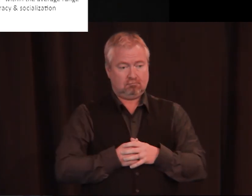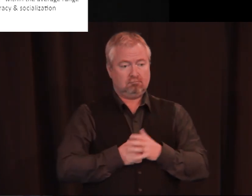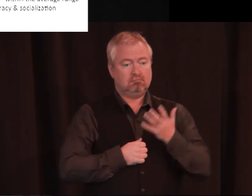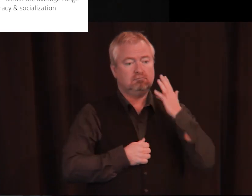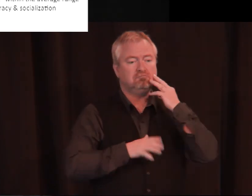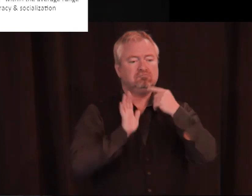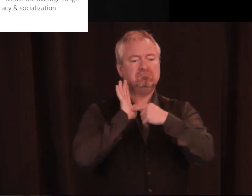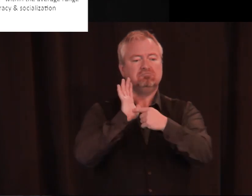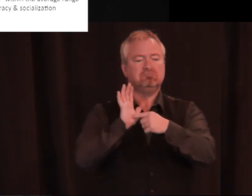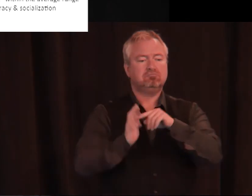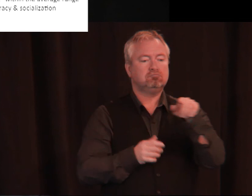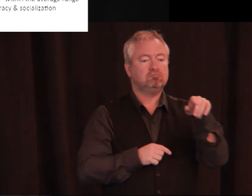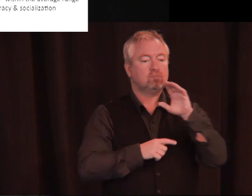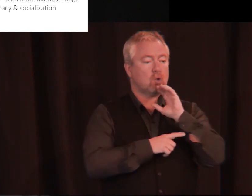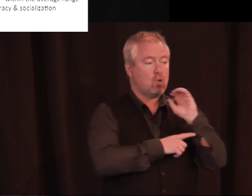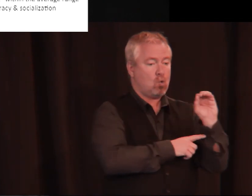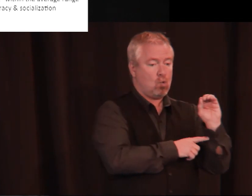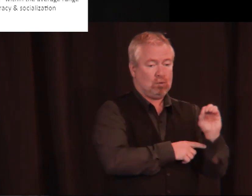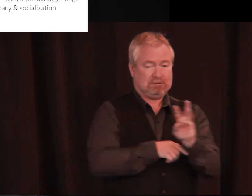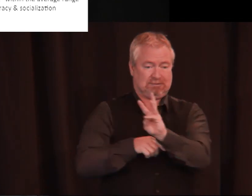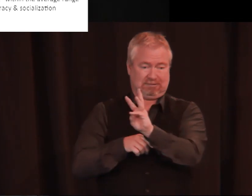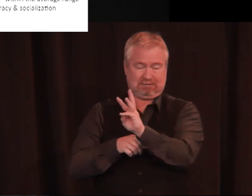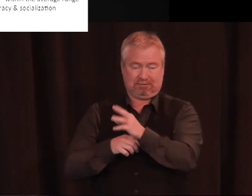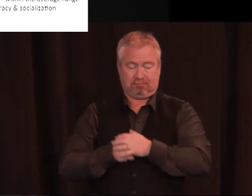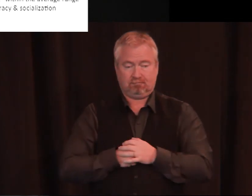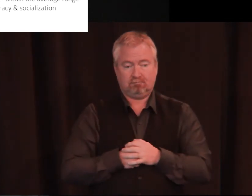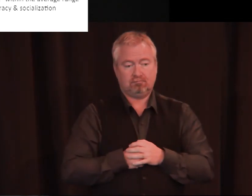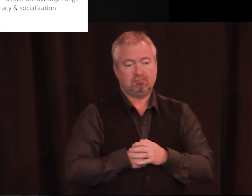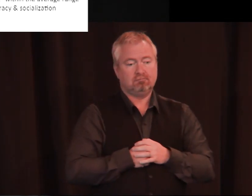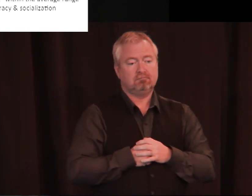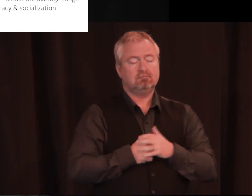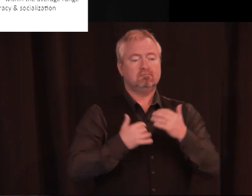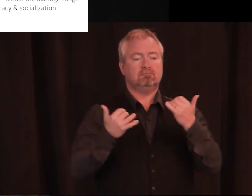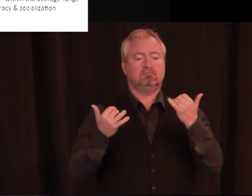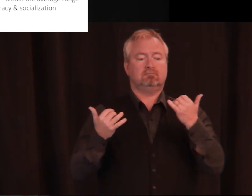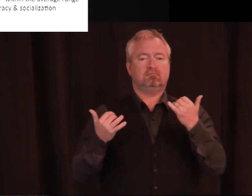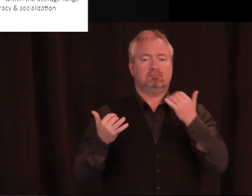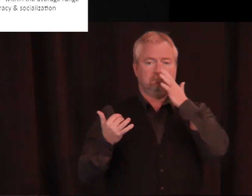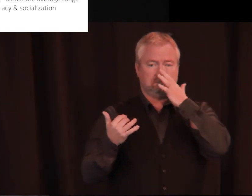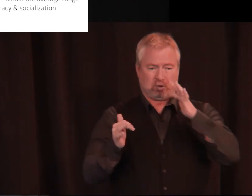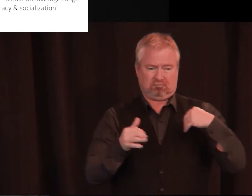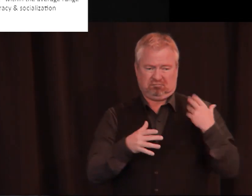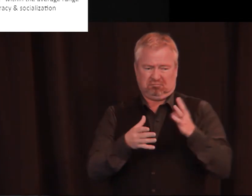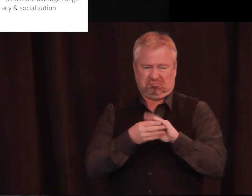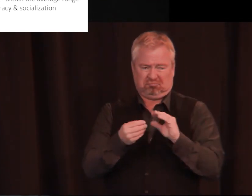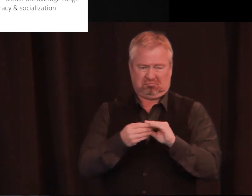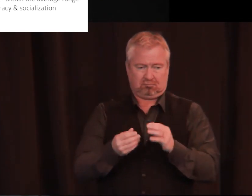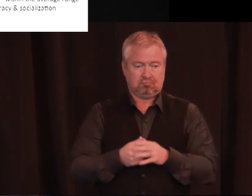we're now looking at these kids in fourth -- second and fourth grade.